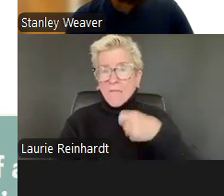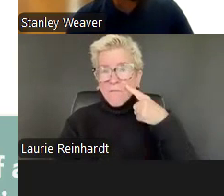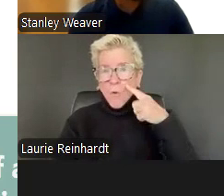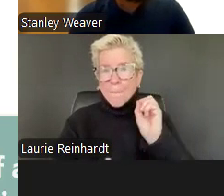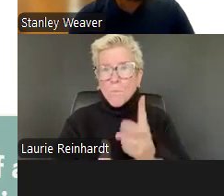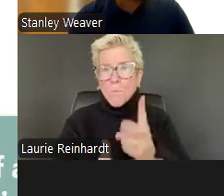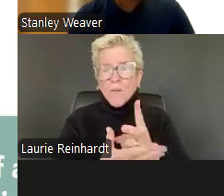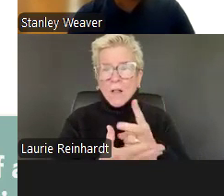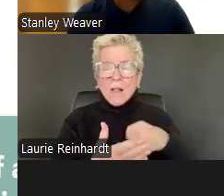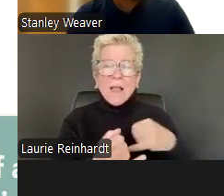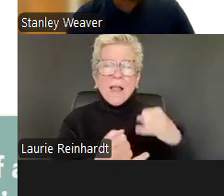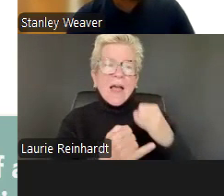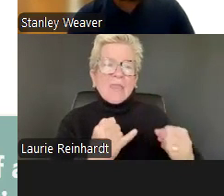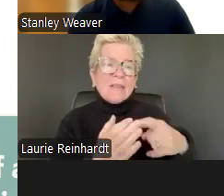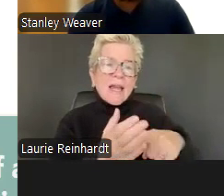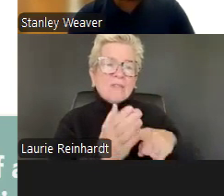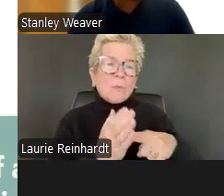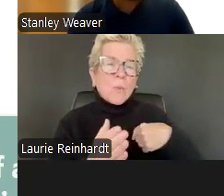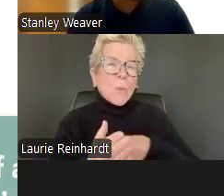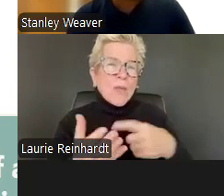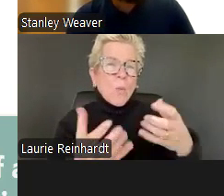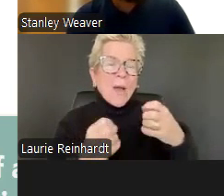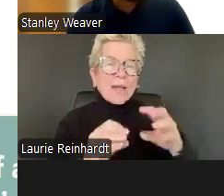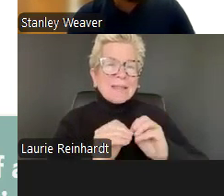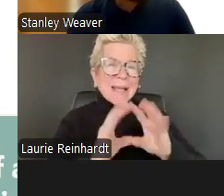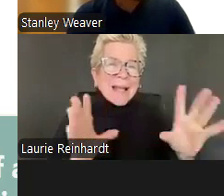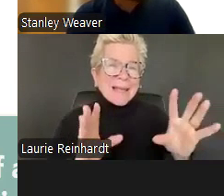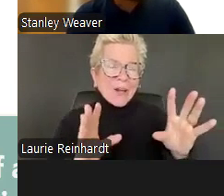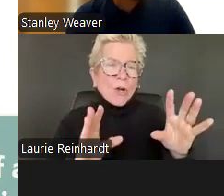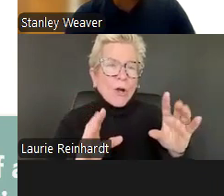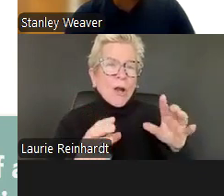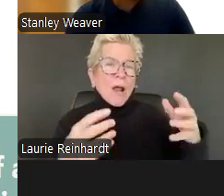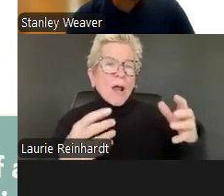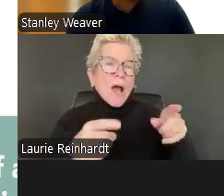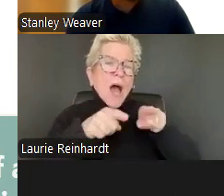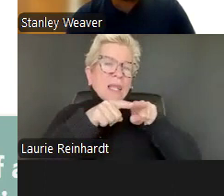last requirement that we look for is a clear occupational alignment with the students year